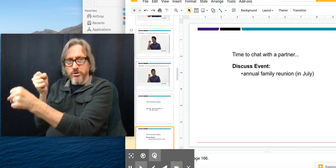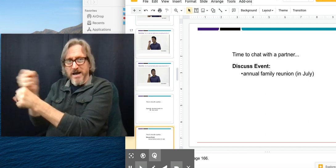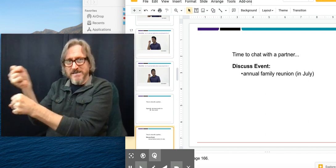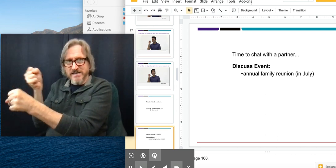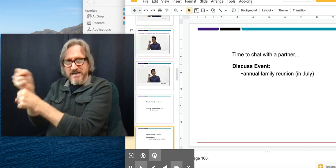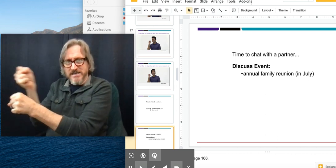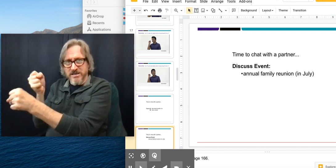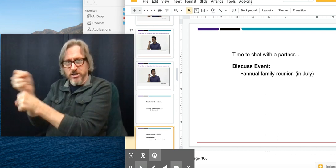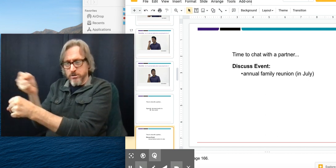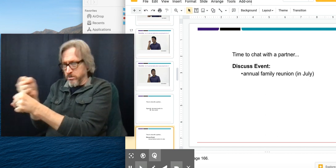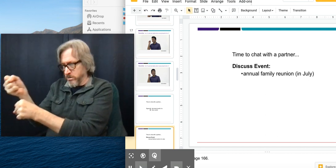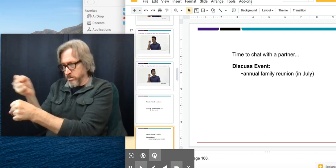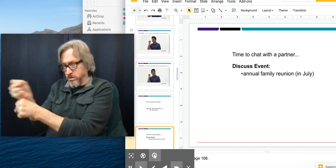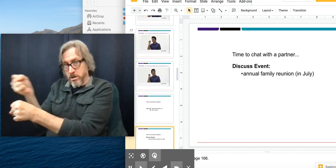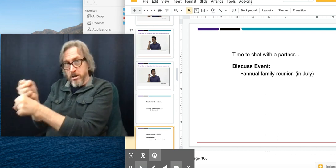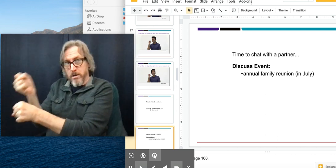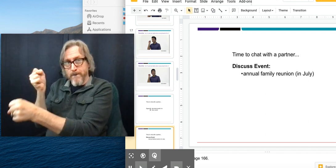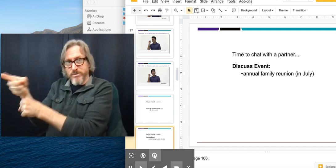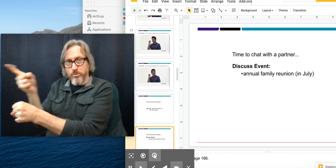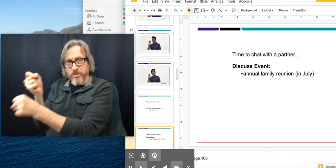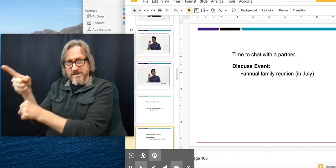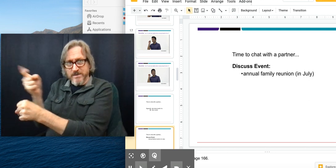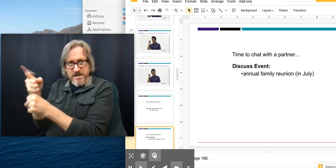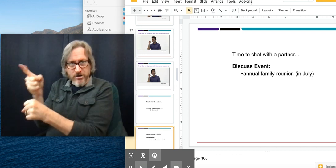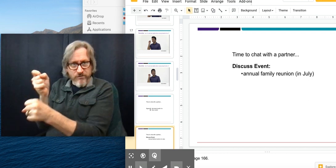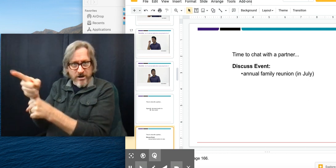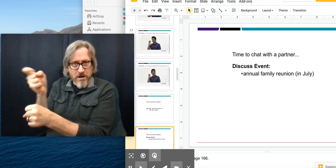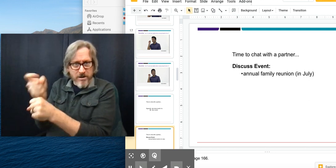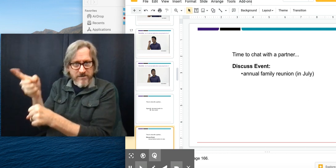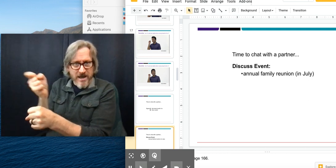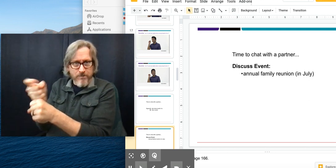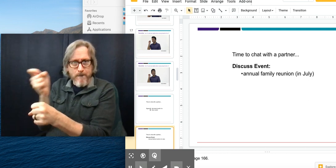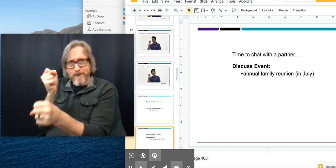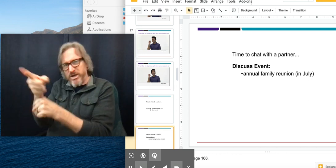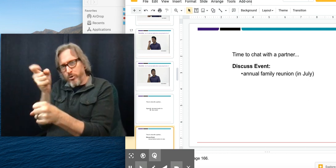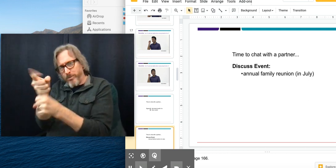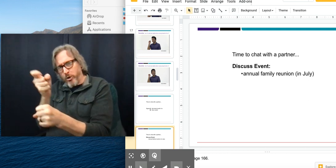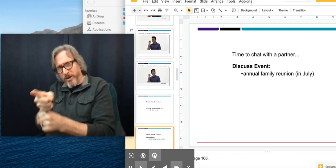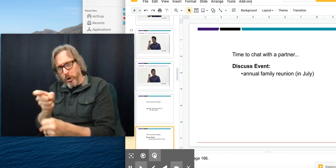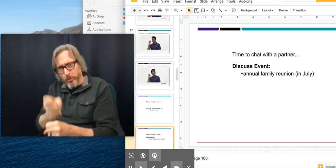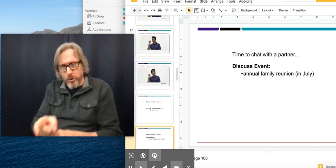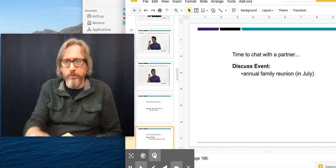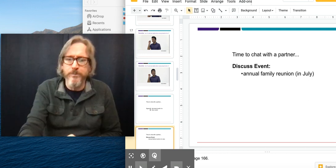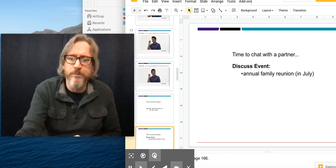two s's against each other except sending your finger out at the end pew pew pew pew